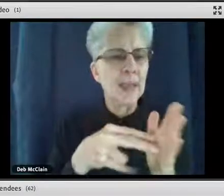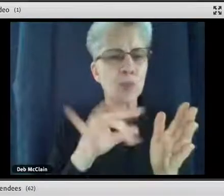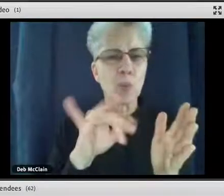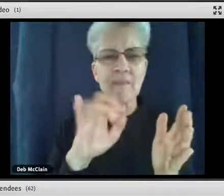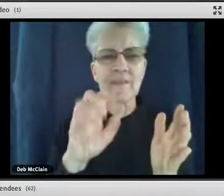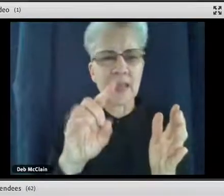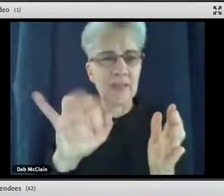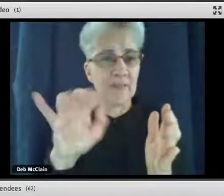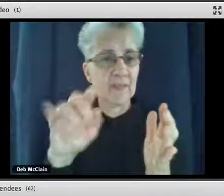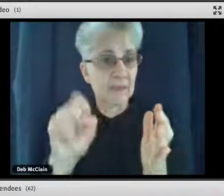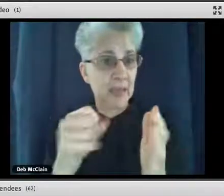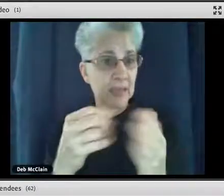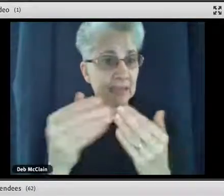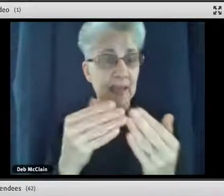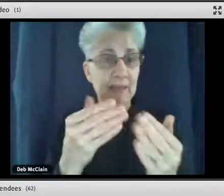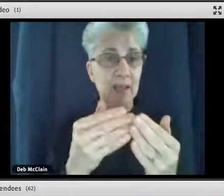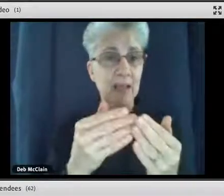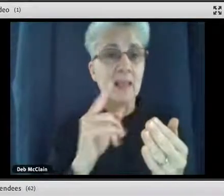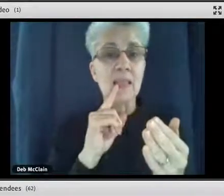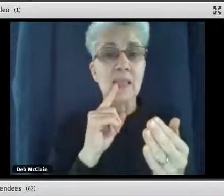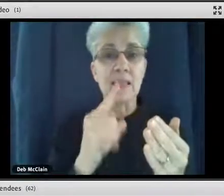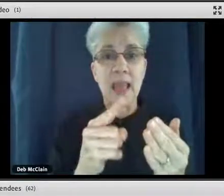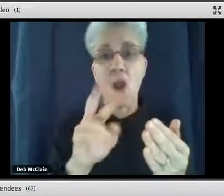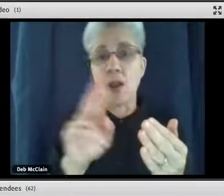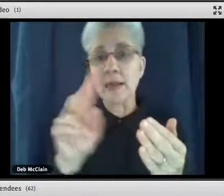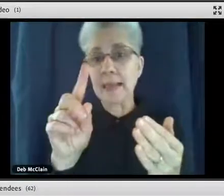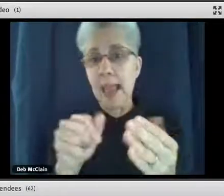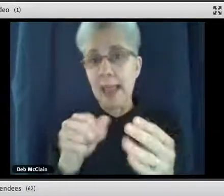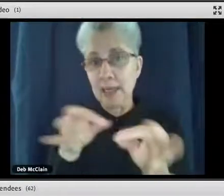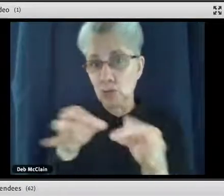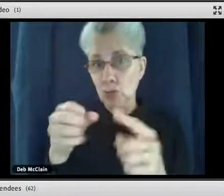So even though the values can be informed by RDA instructions.